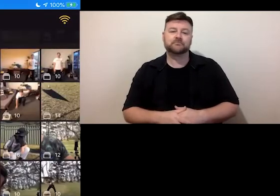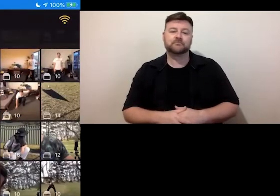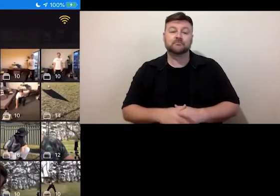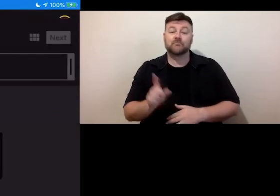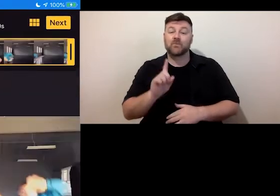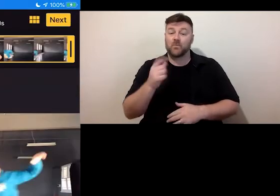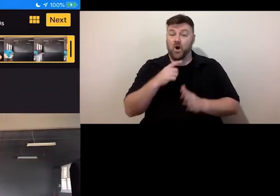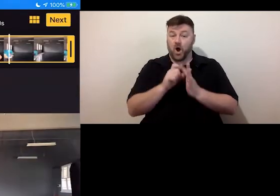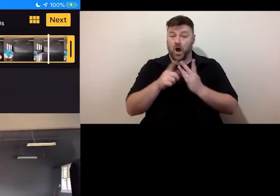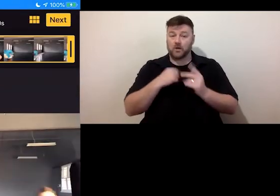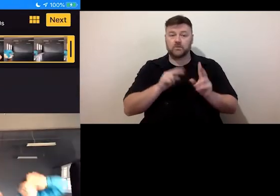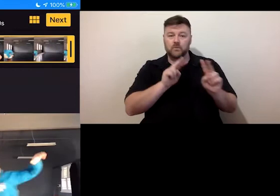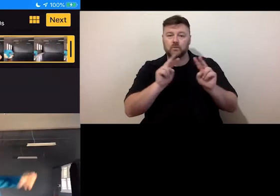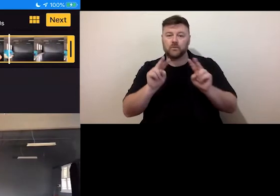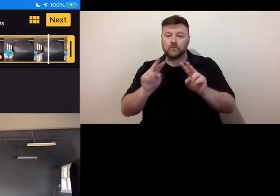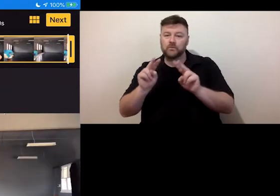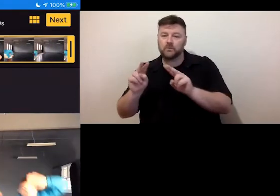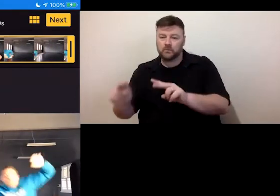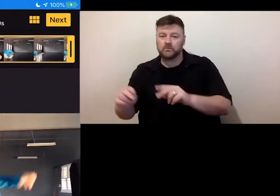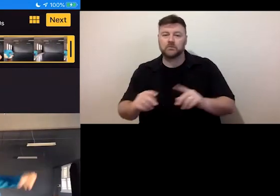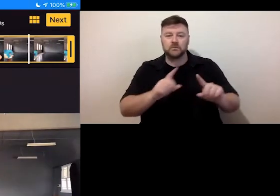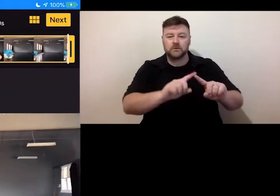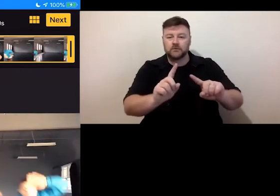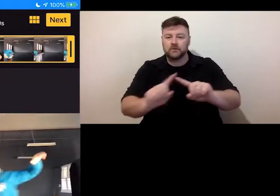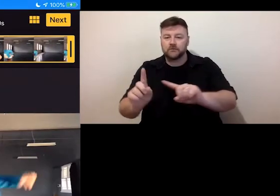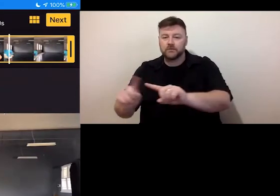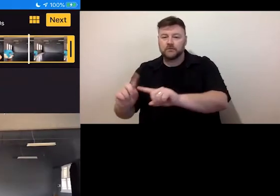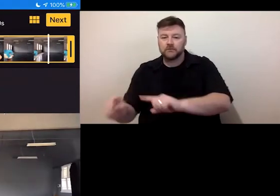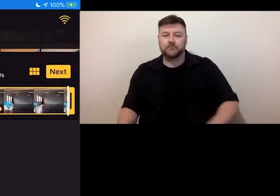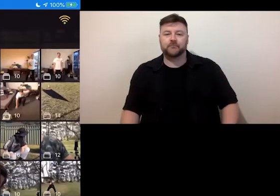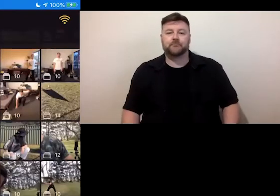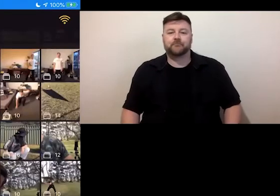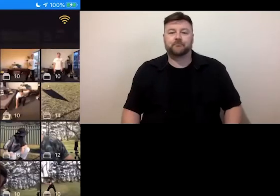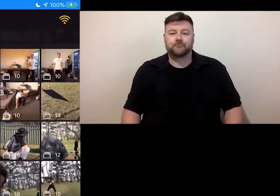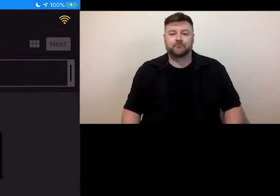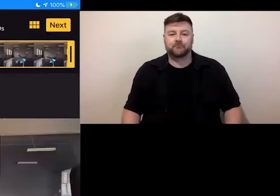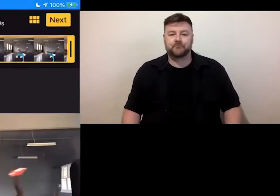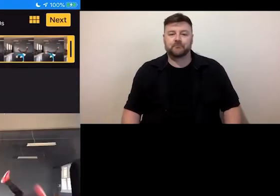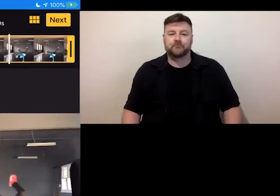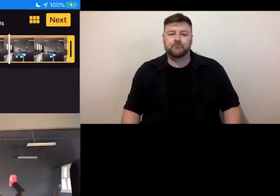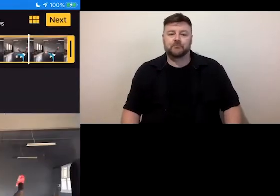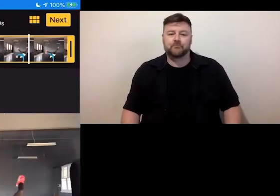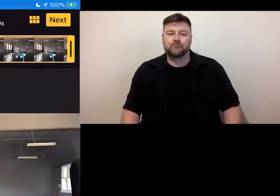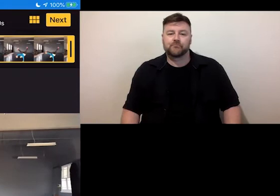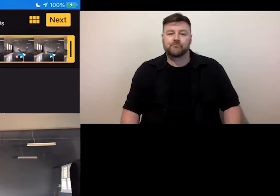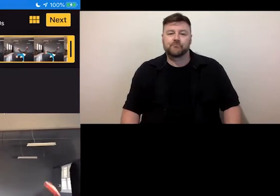This is a different one that I did. Hmmm. I don't think there's anything there.